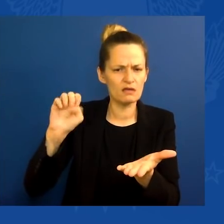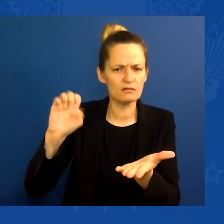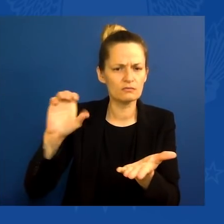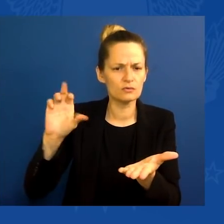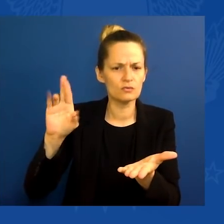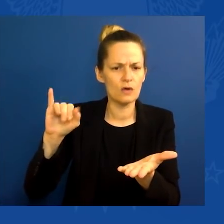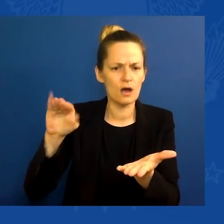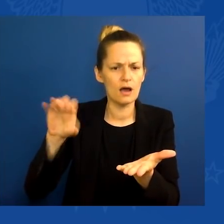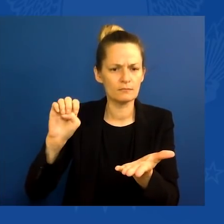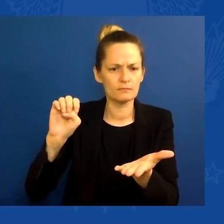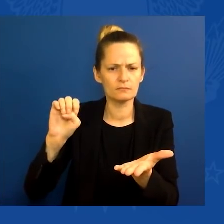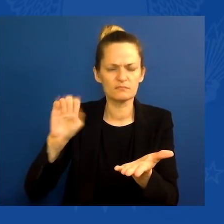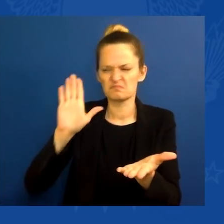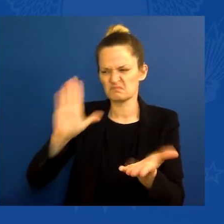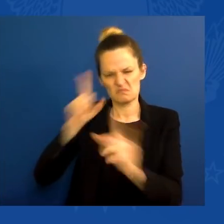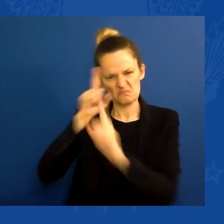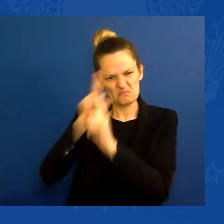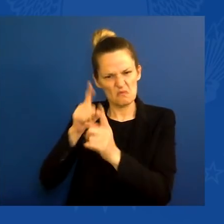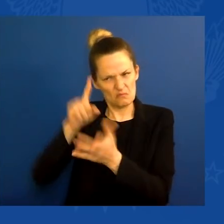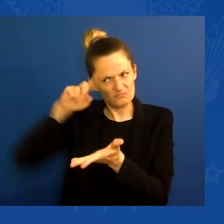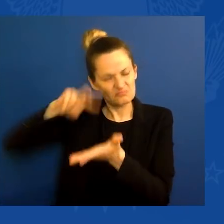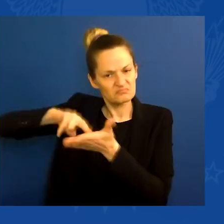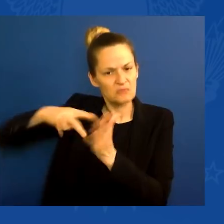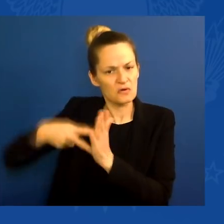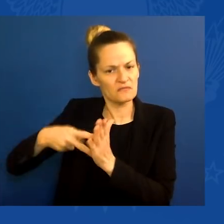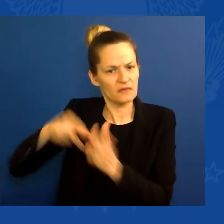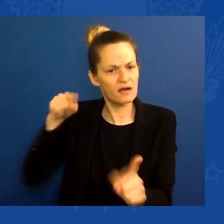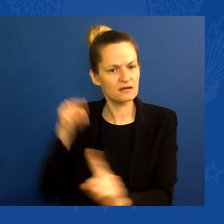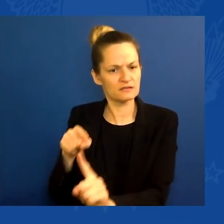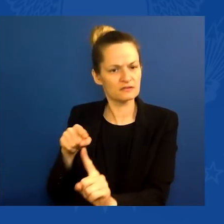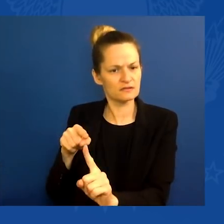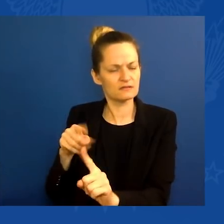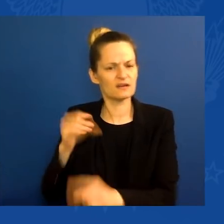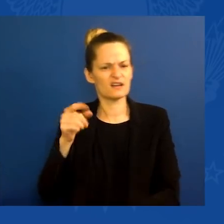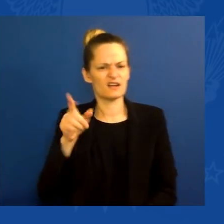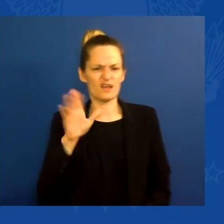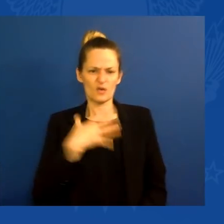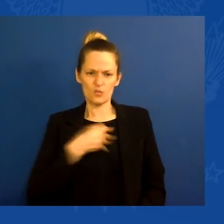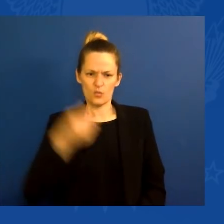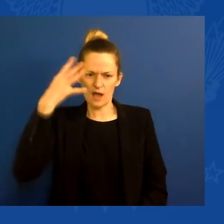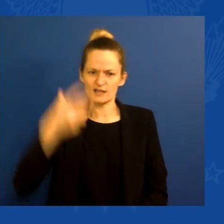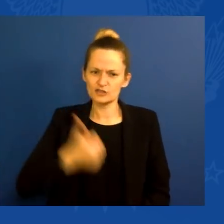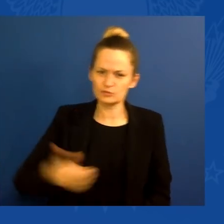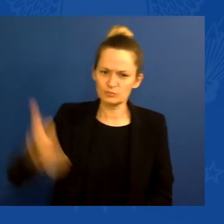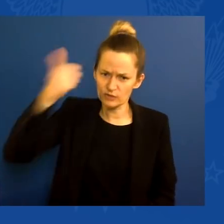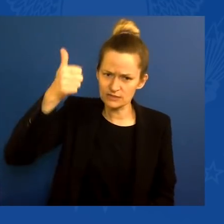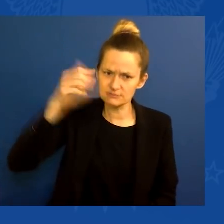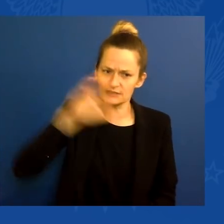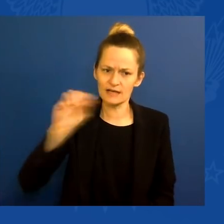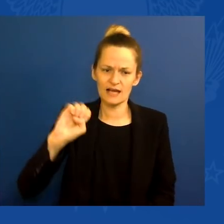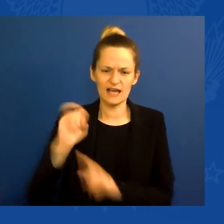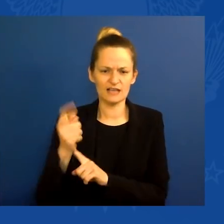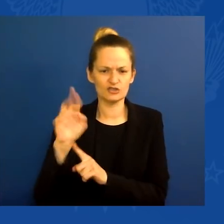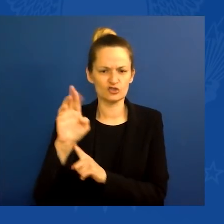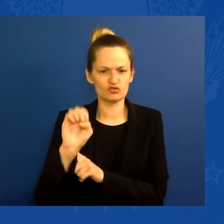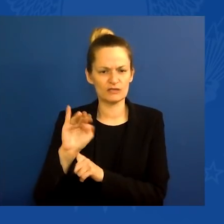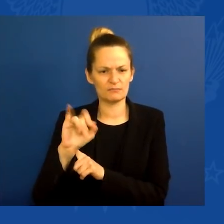As they do, we must all work together to address the hate that remains a stain on the soul of America.